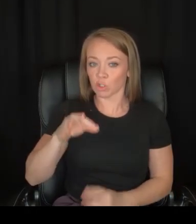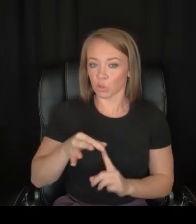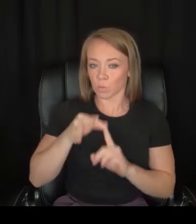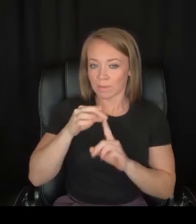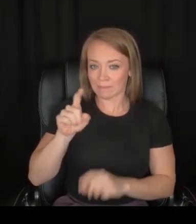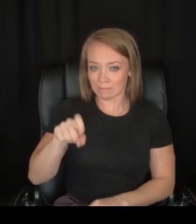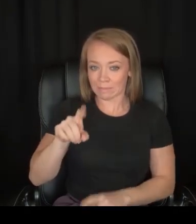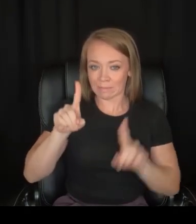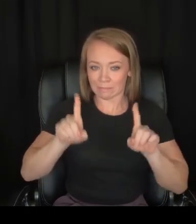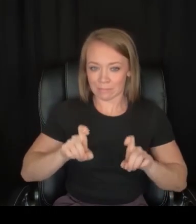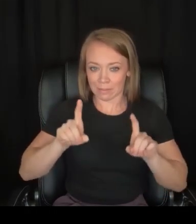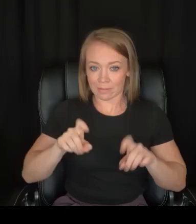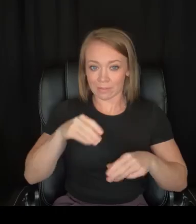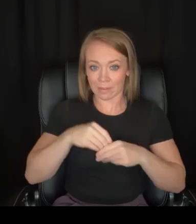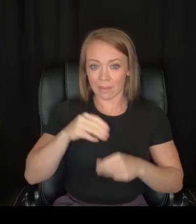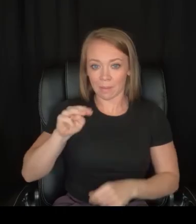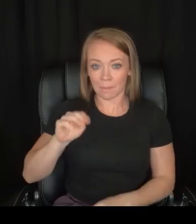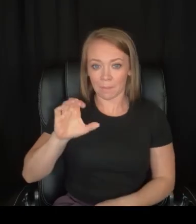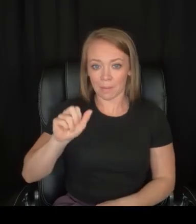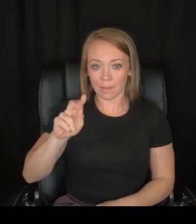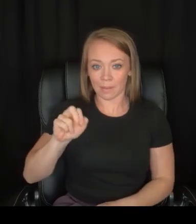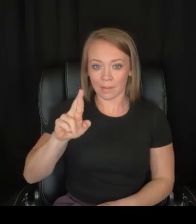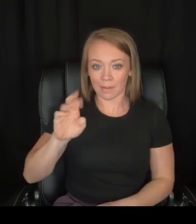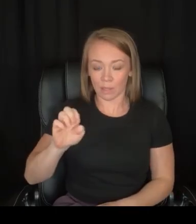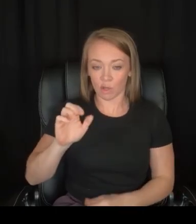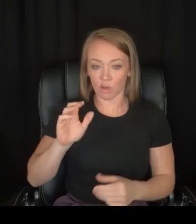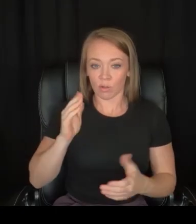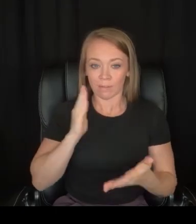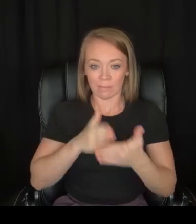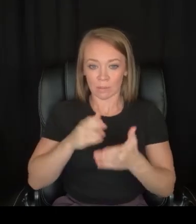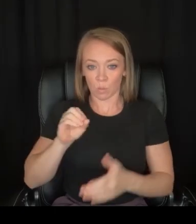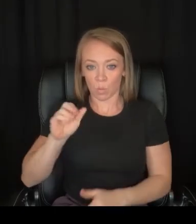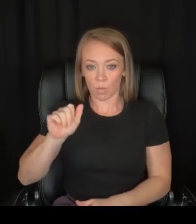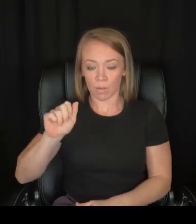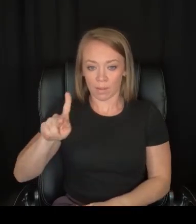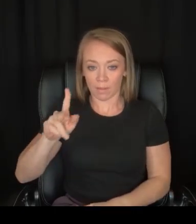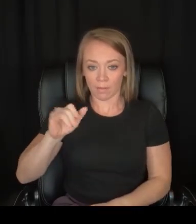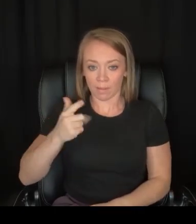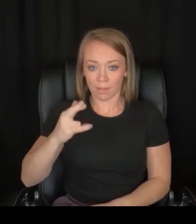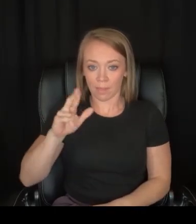In the McNair versus Oak Hills case, a student with a hearing impairment